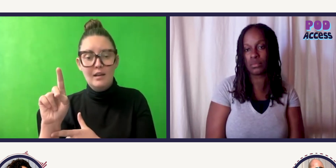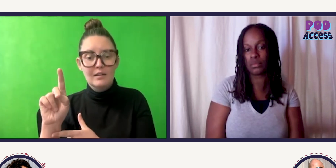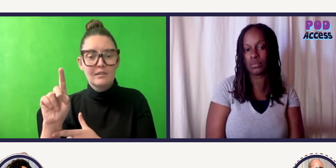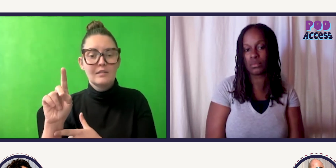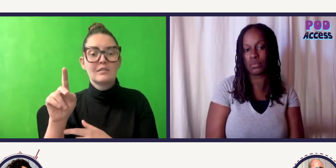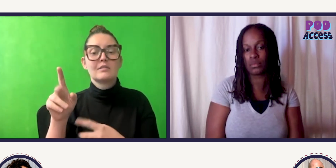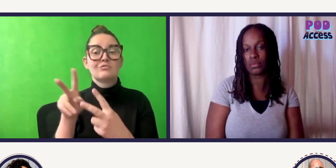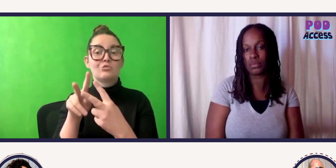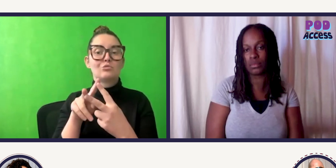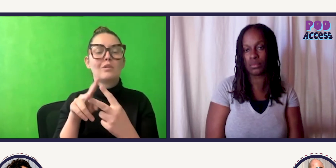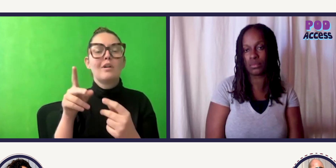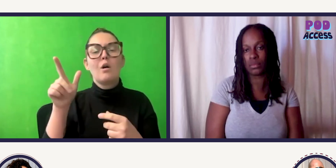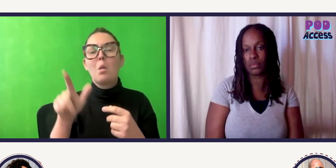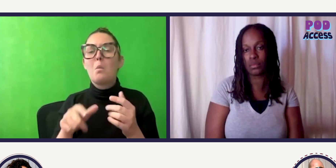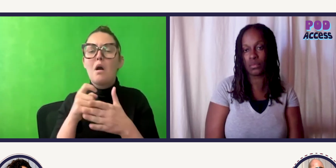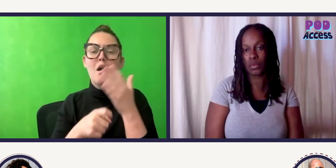that work on both Mac and PC.